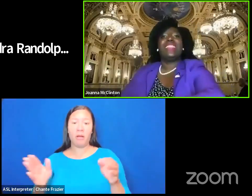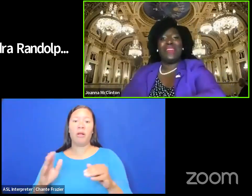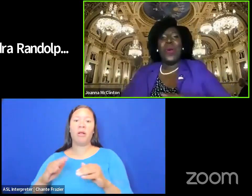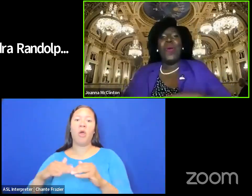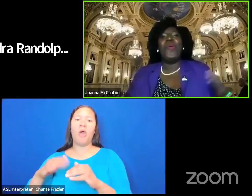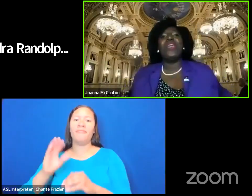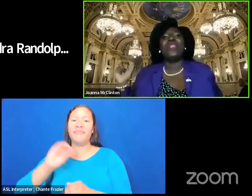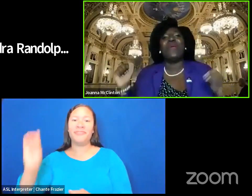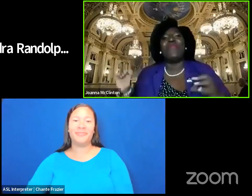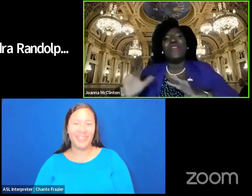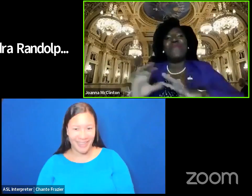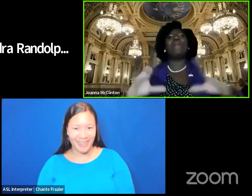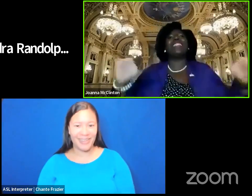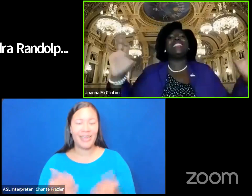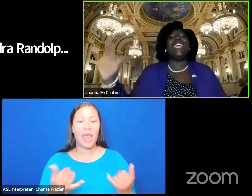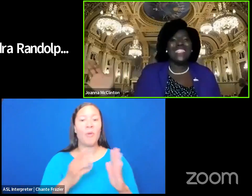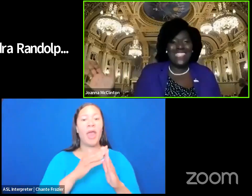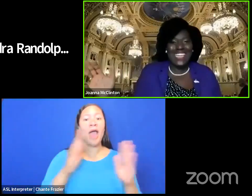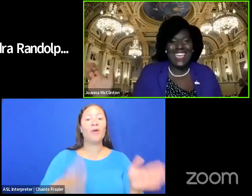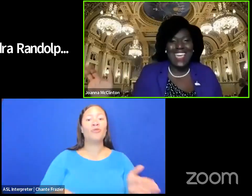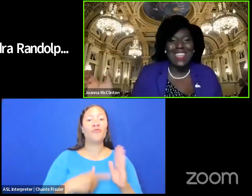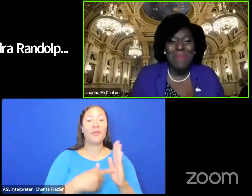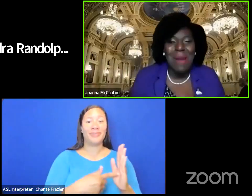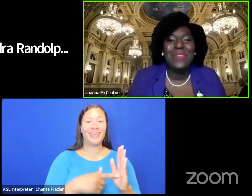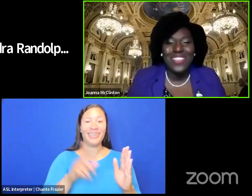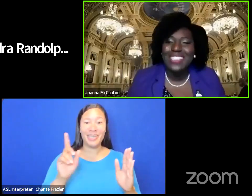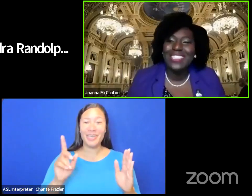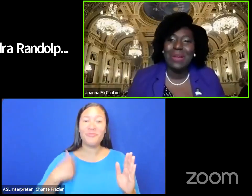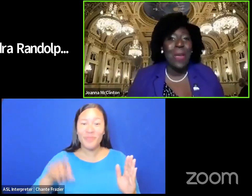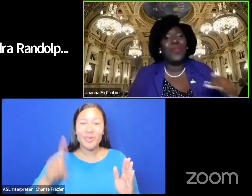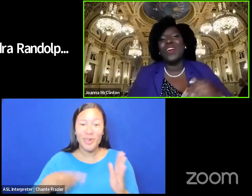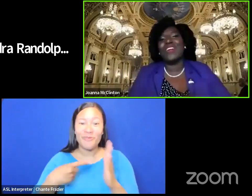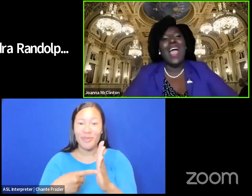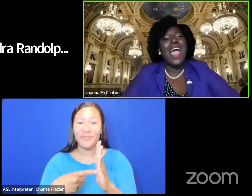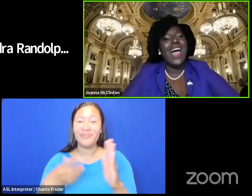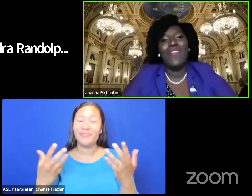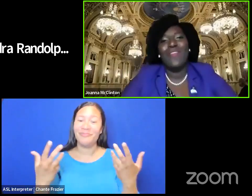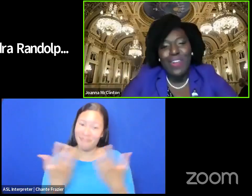house and the Senate are women . Even though we are more than 50% of the population and